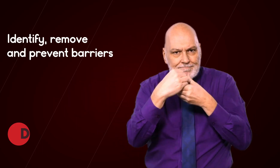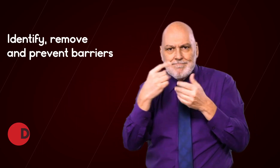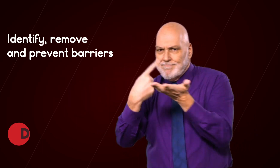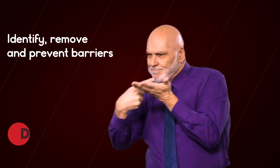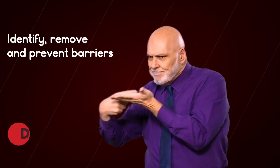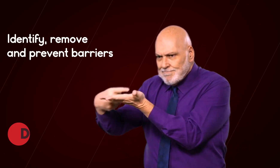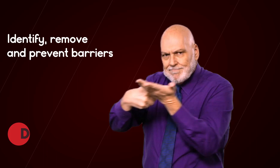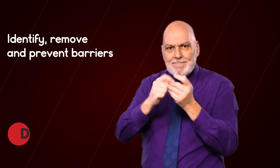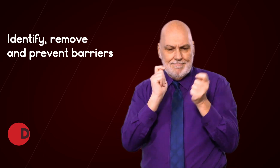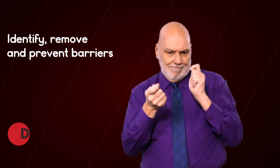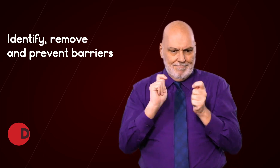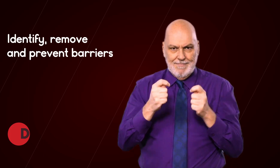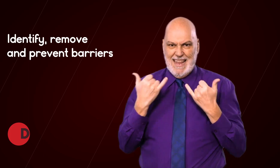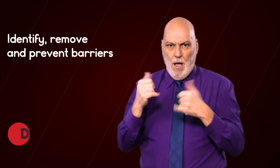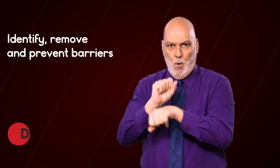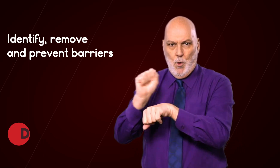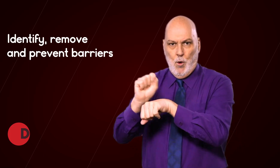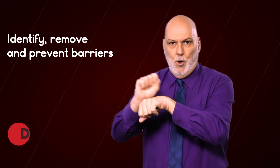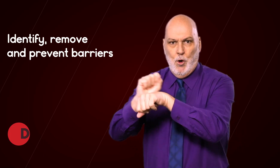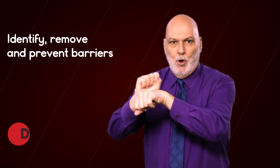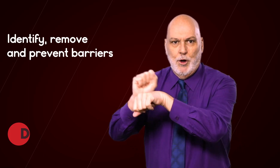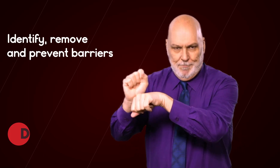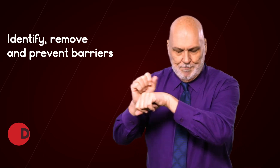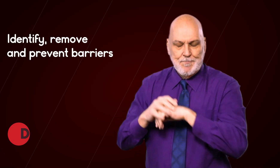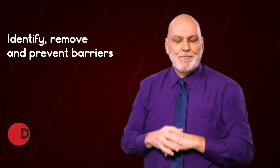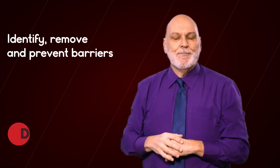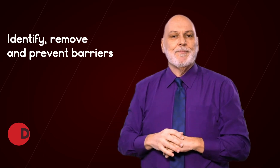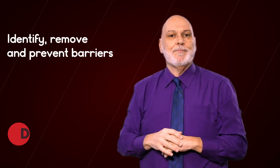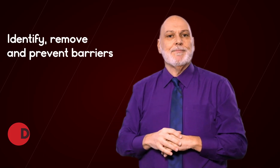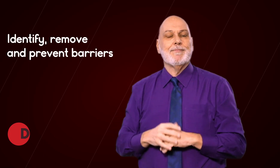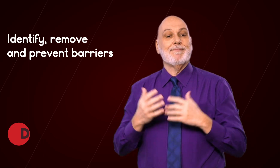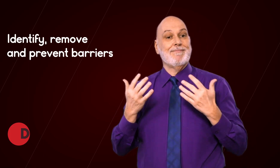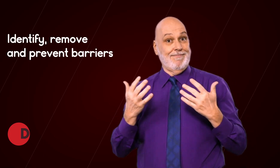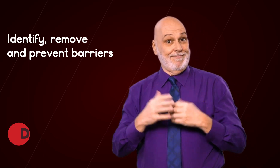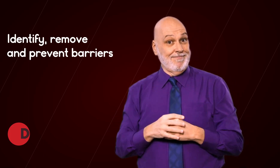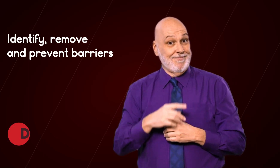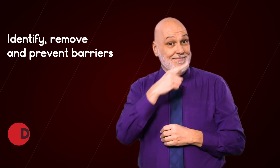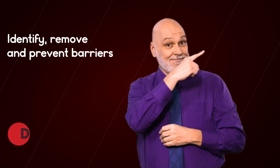legislation in their provinces.